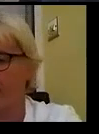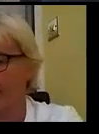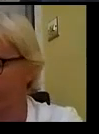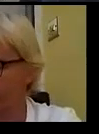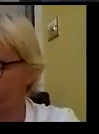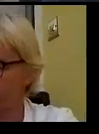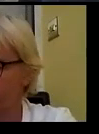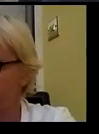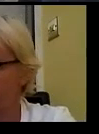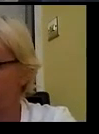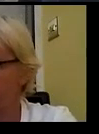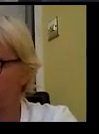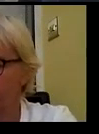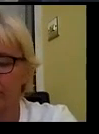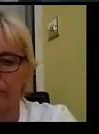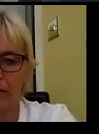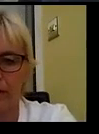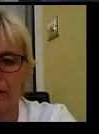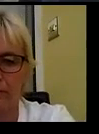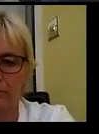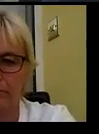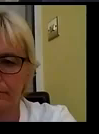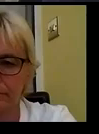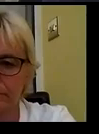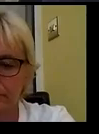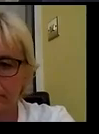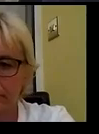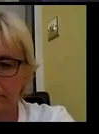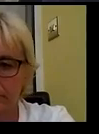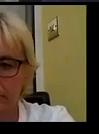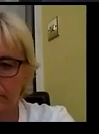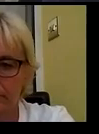pandemic and ensure that we do not have a second wave so those tests that we'll